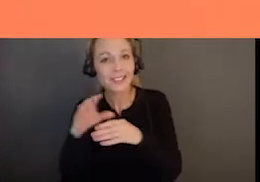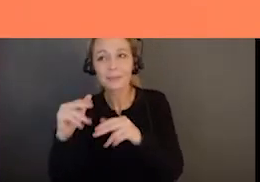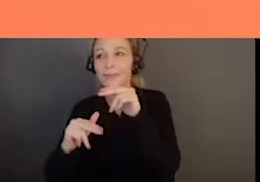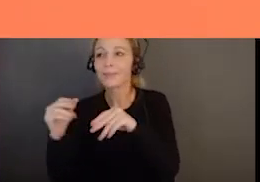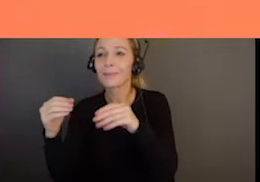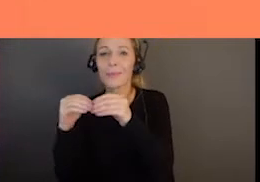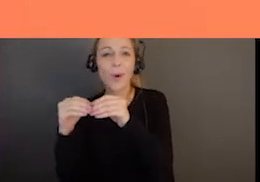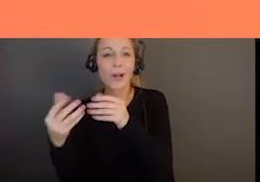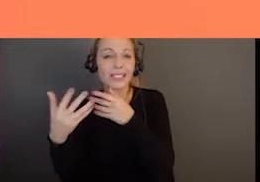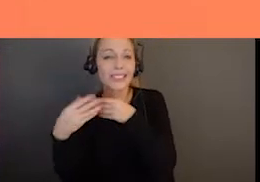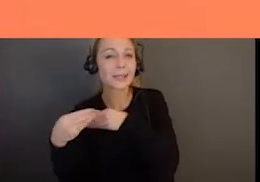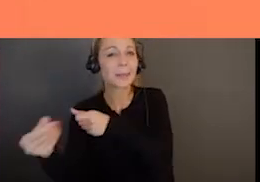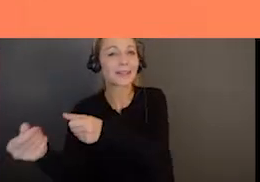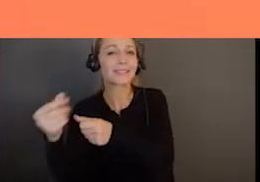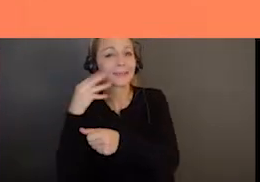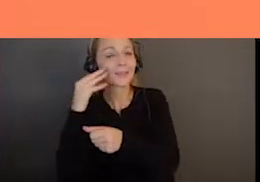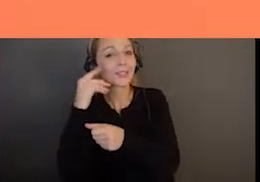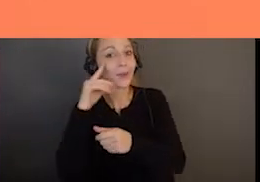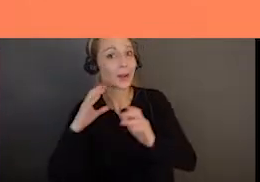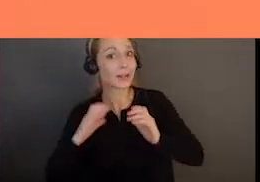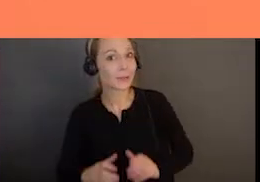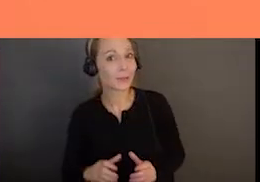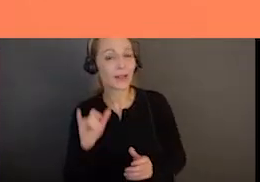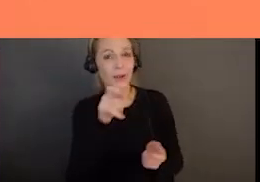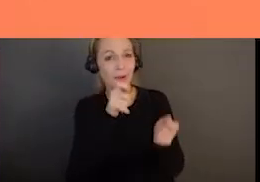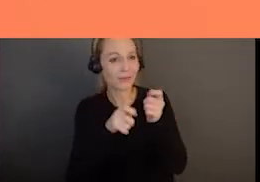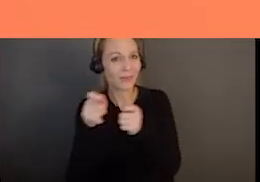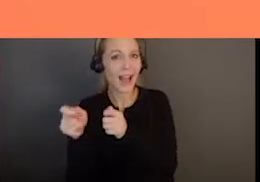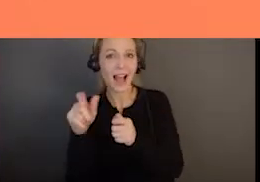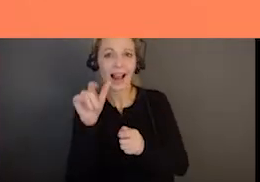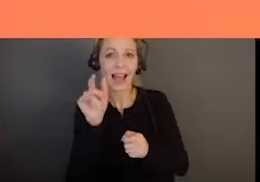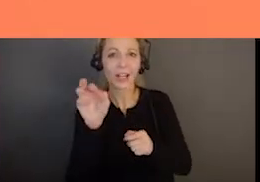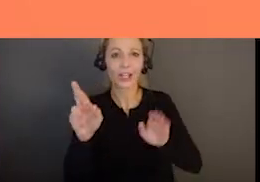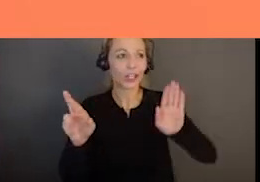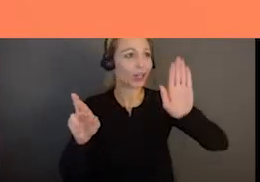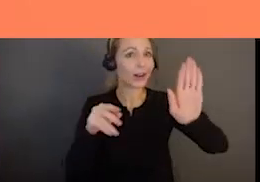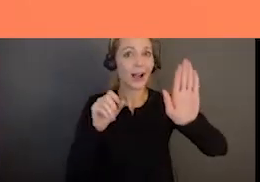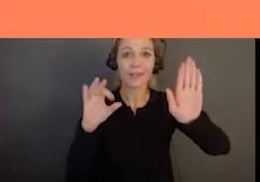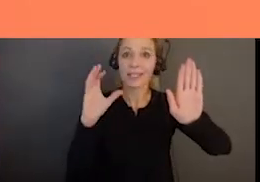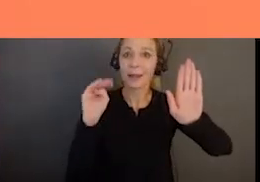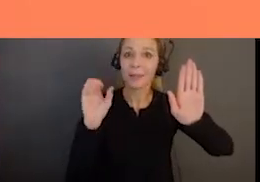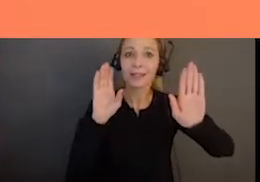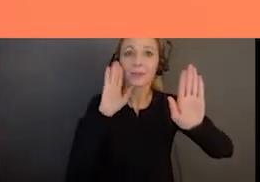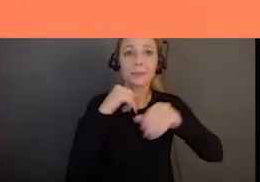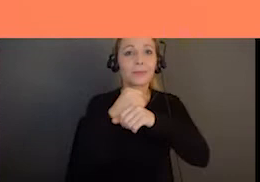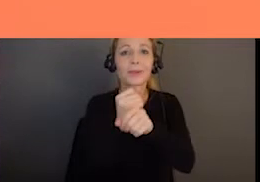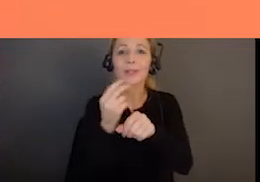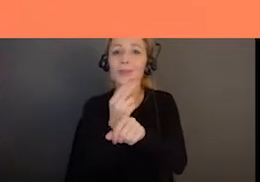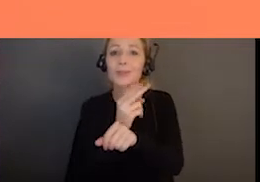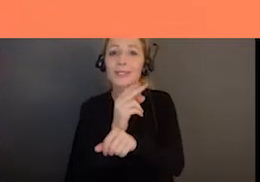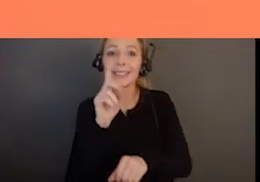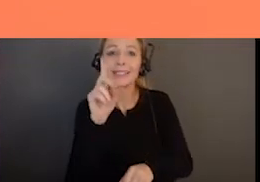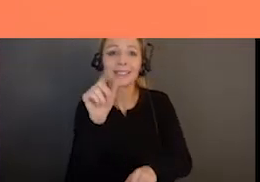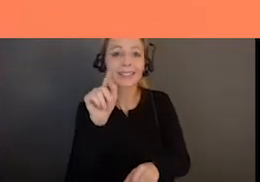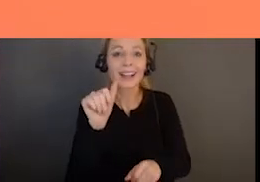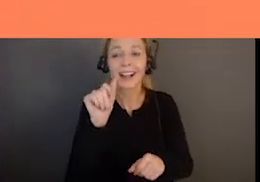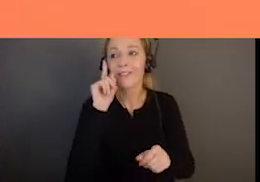THIS REFINED DATA LAYER OF THE CMS WILL MAKE UTILIZING DATA ACROSS YOUR VISUAL EXPERIENCES EASIER TO IMPLEMENT